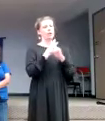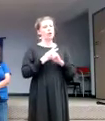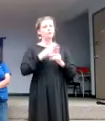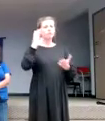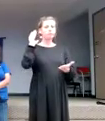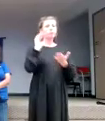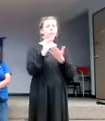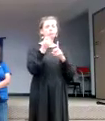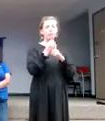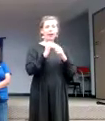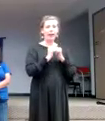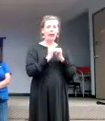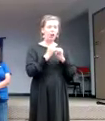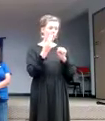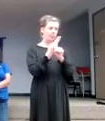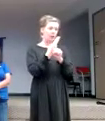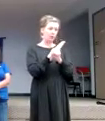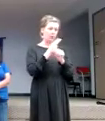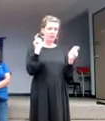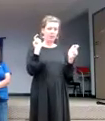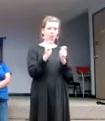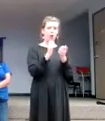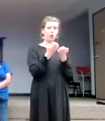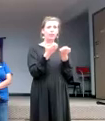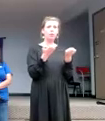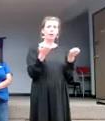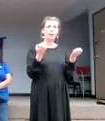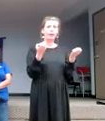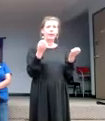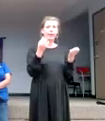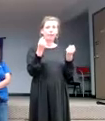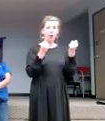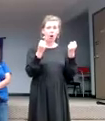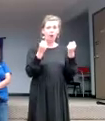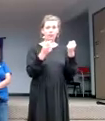the impact by using smaller equipment. where essentially if a car needs to get by, we're